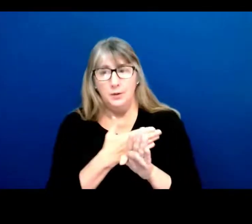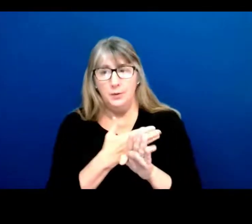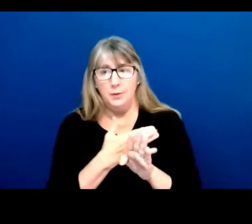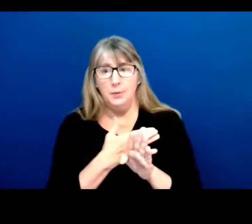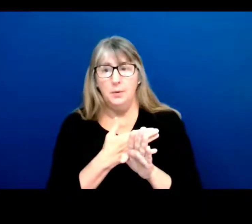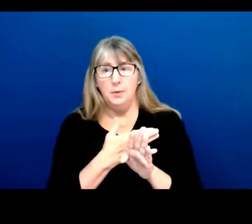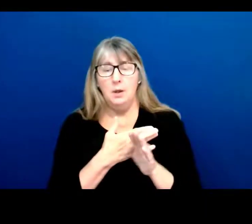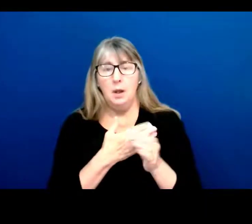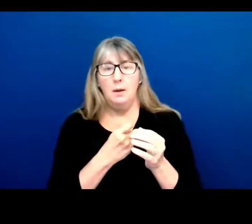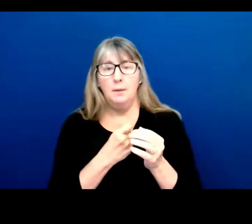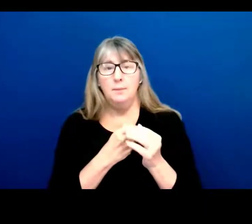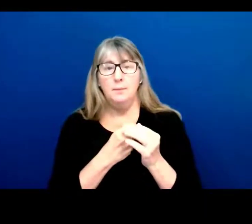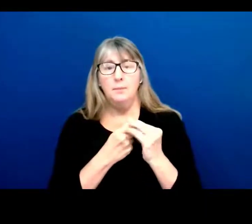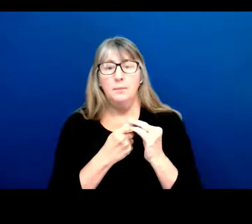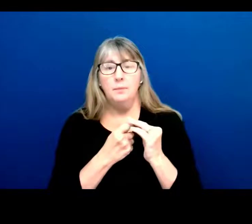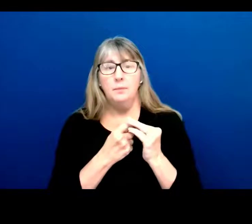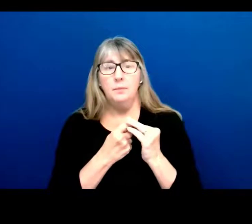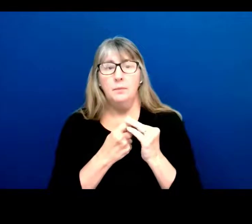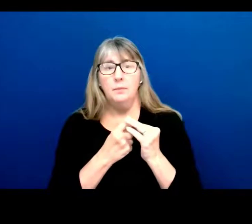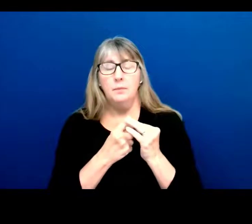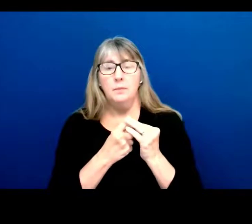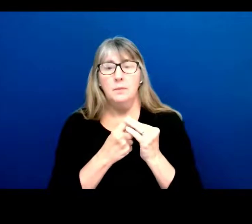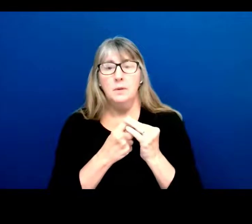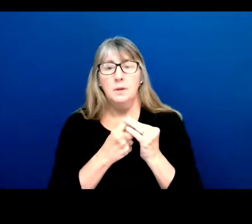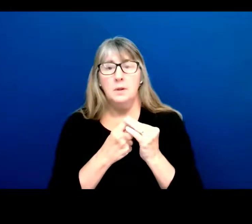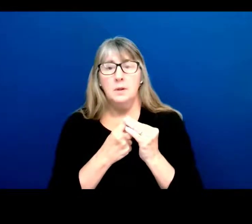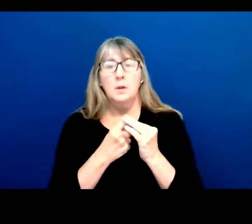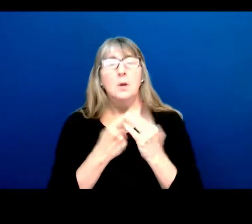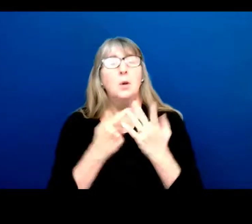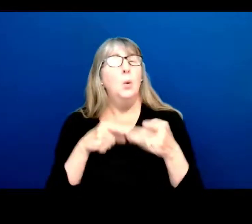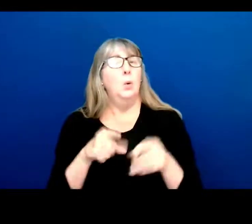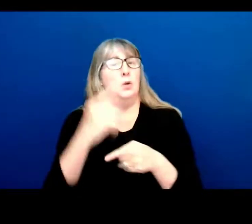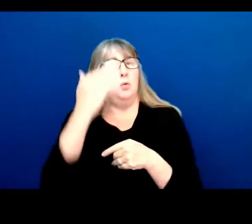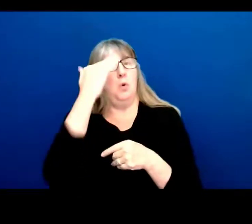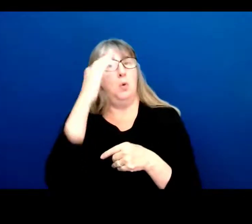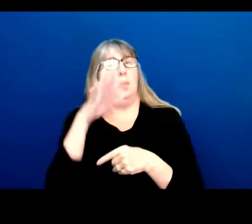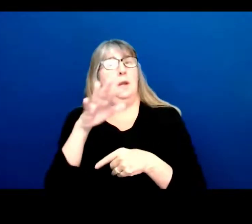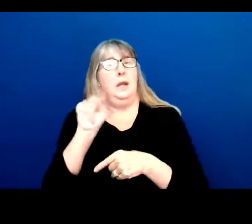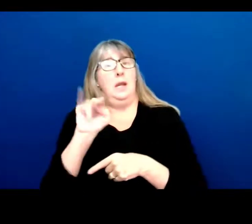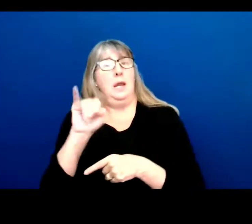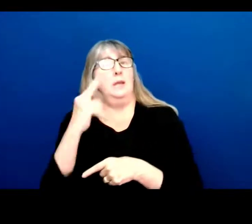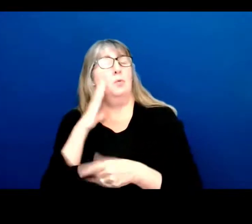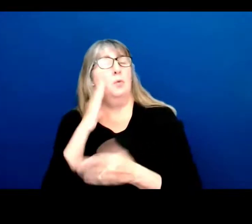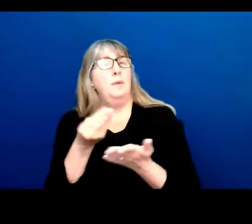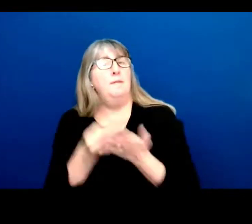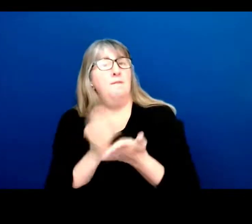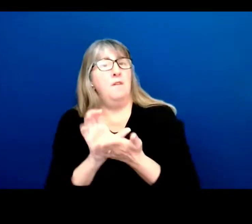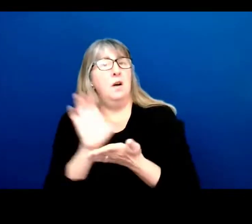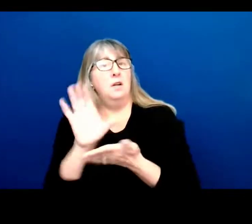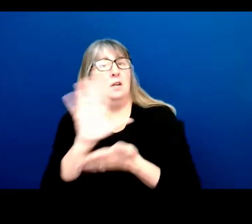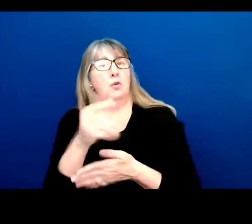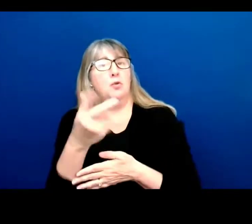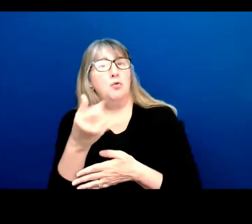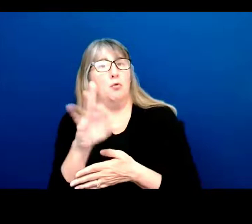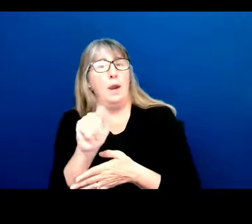Again, at time when you know that NIH is going to be funding your grant application, that would be a good time to ensure